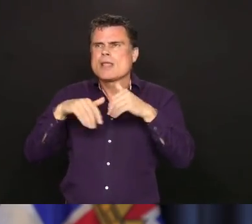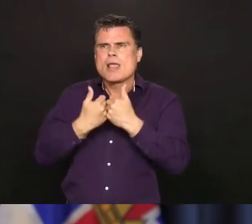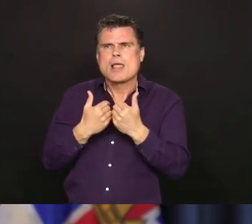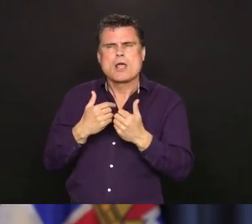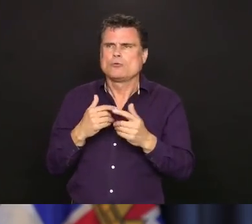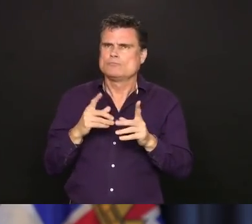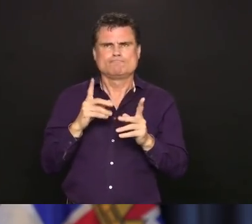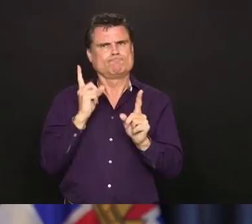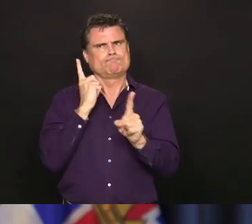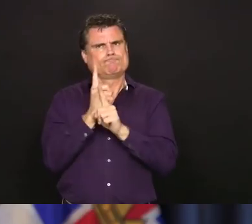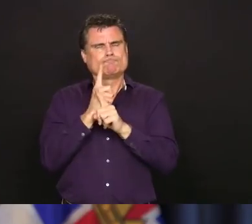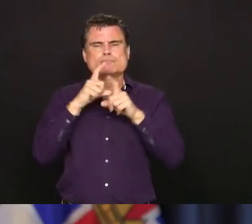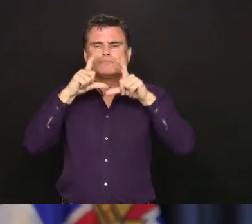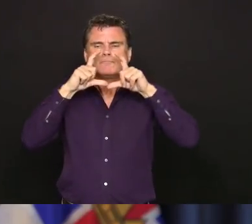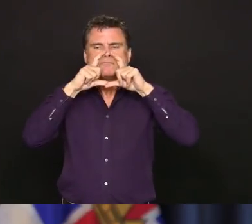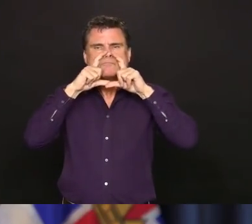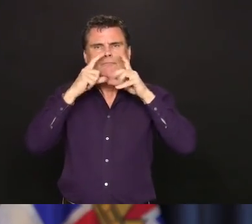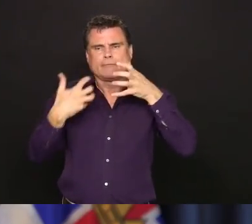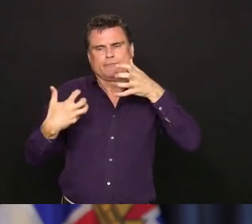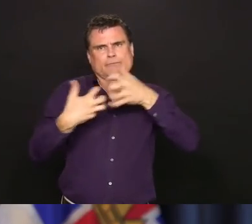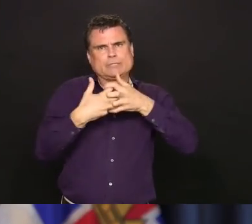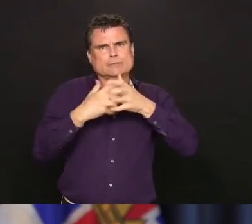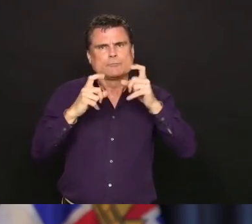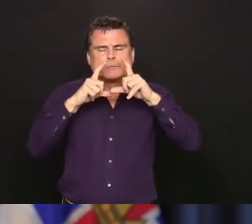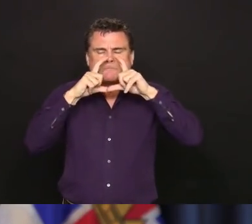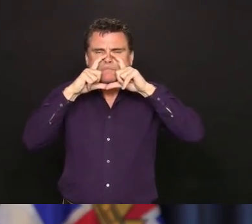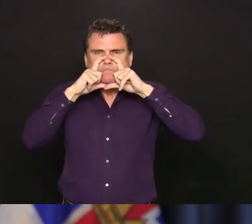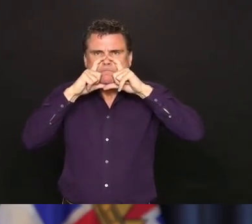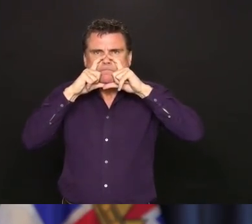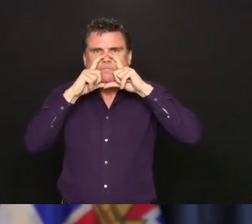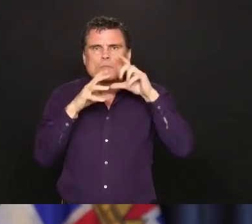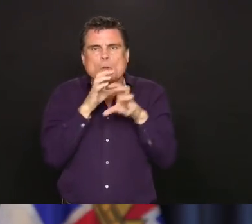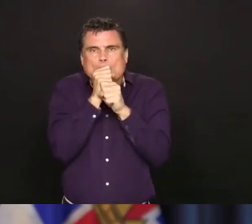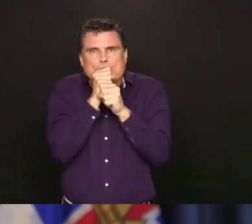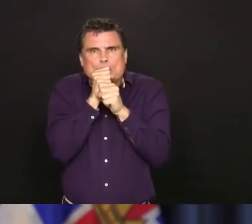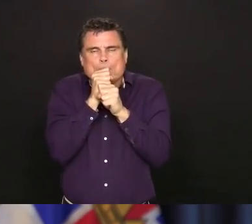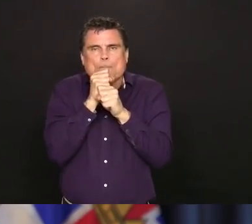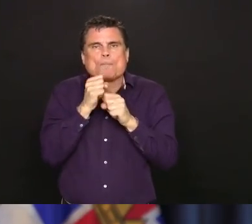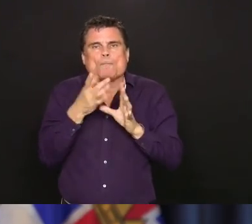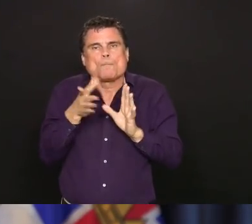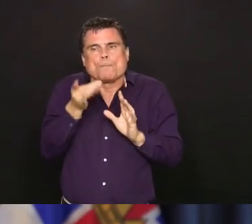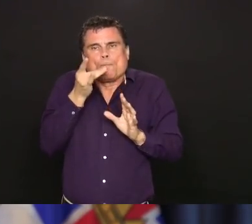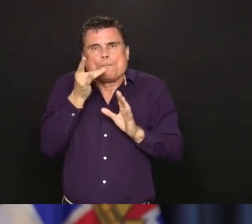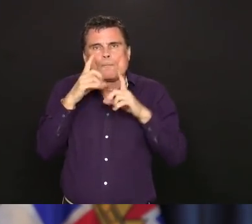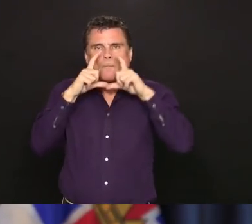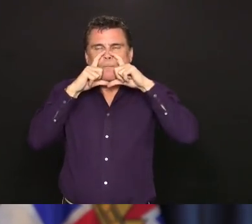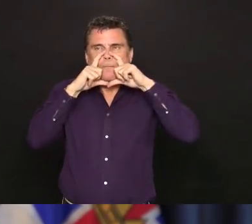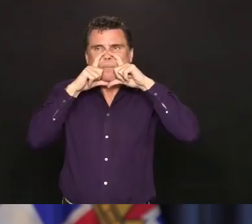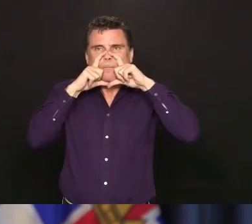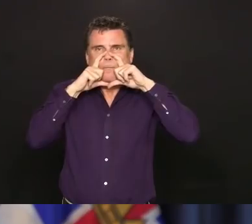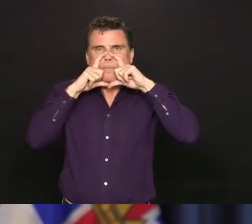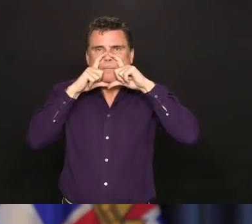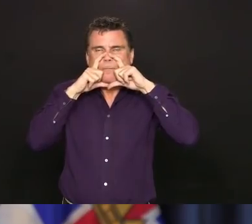national institute of occupational safety and health, and while 3M is our traditional supplier other